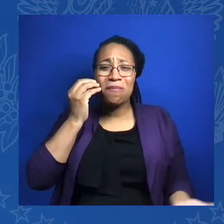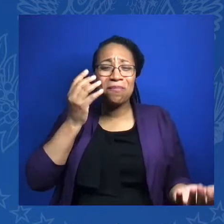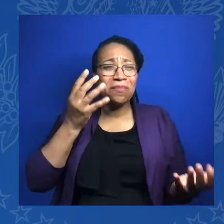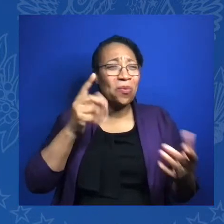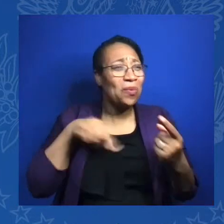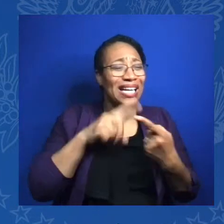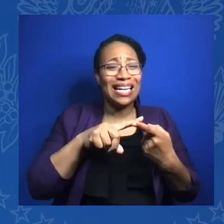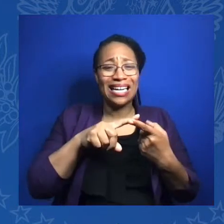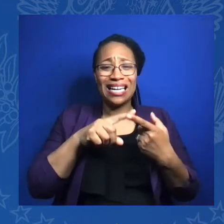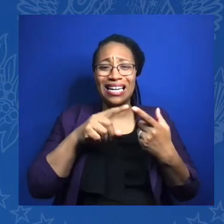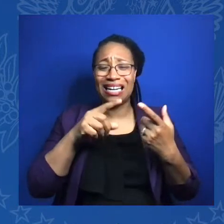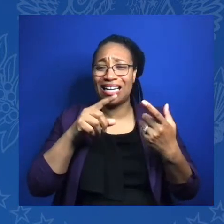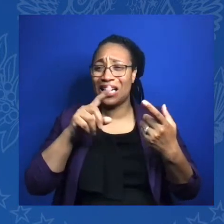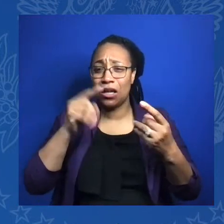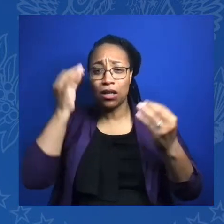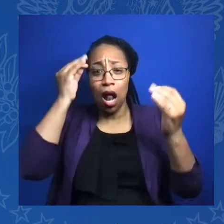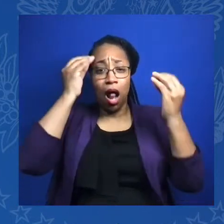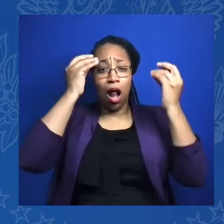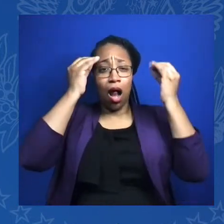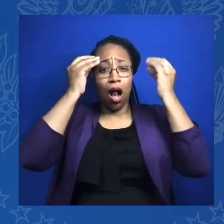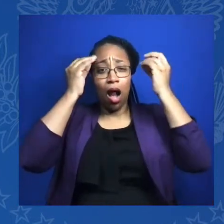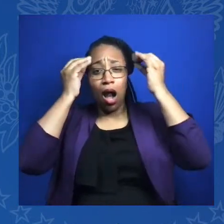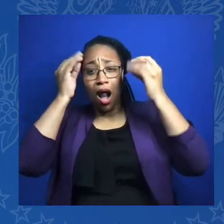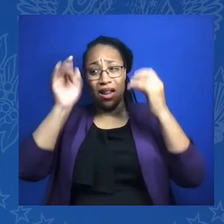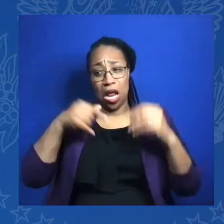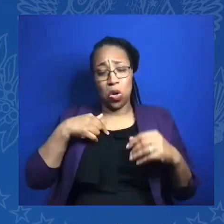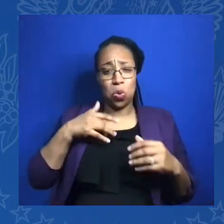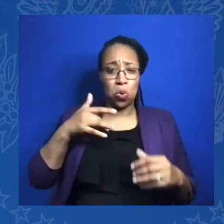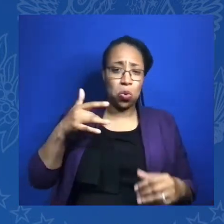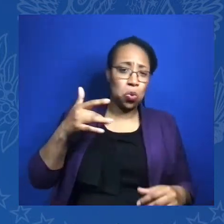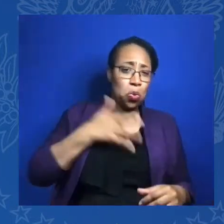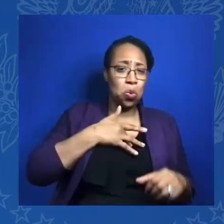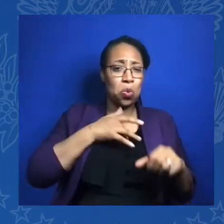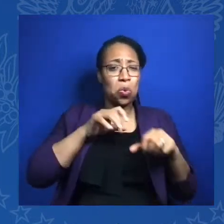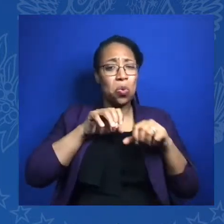And I promise you I am working like hell to get them home.